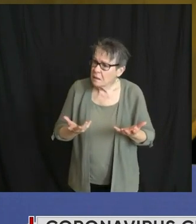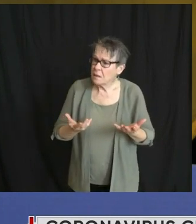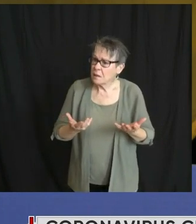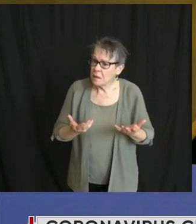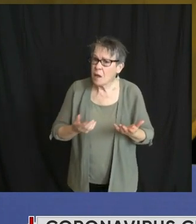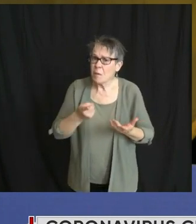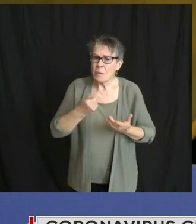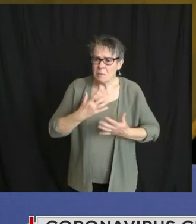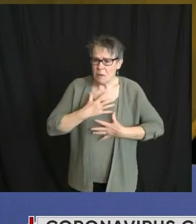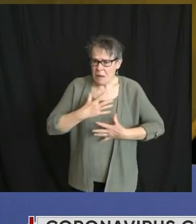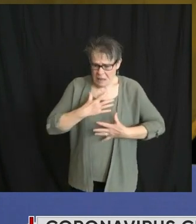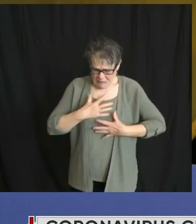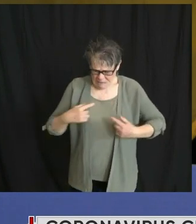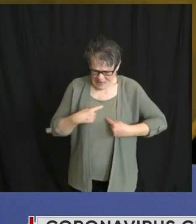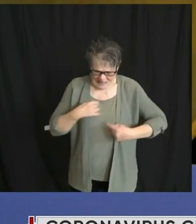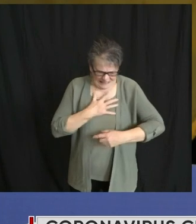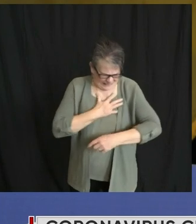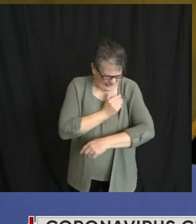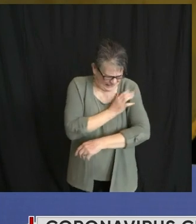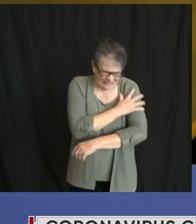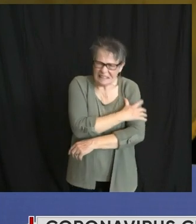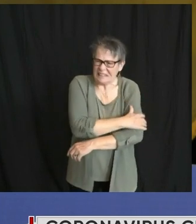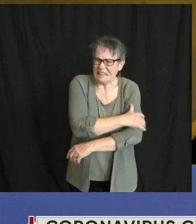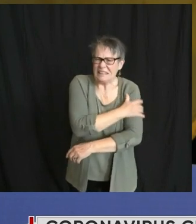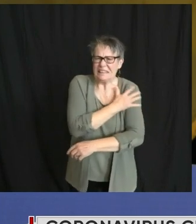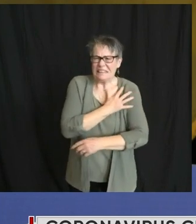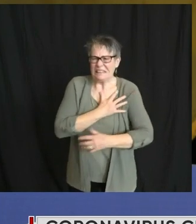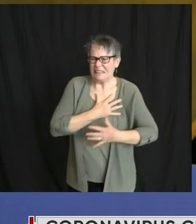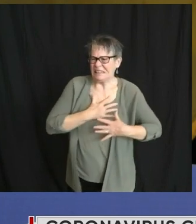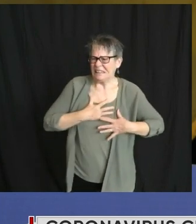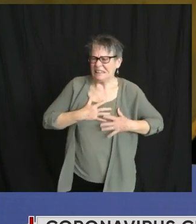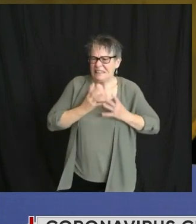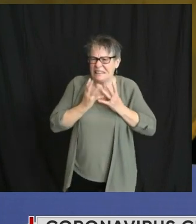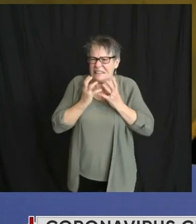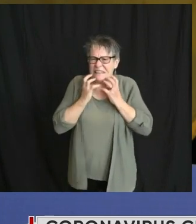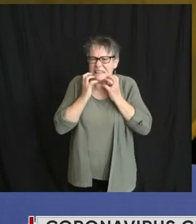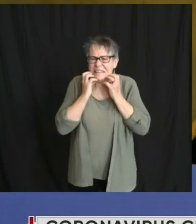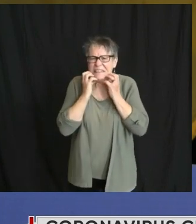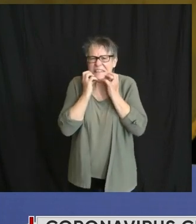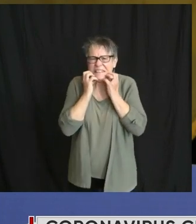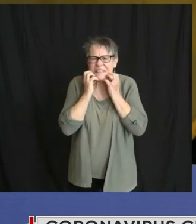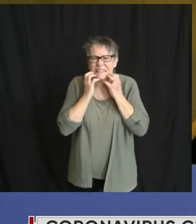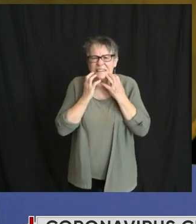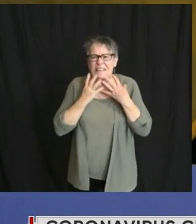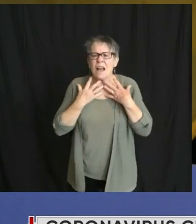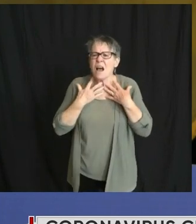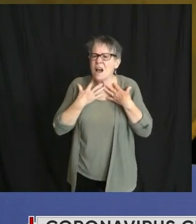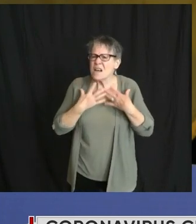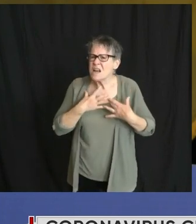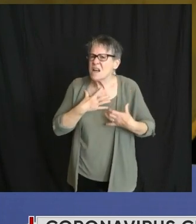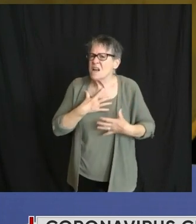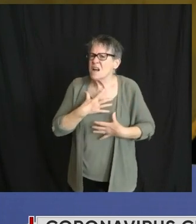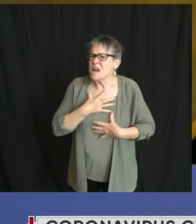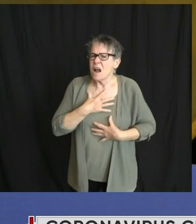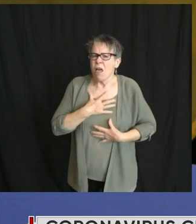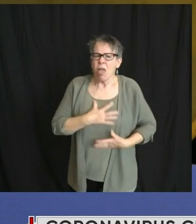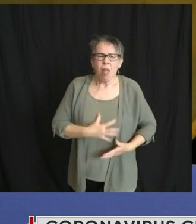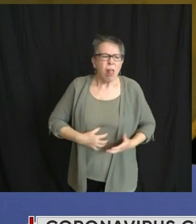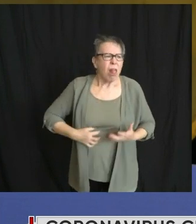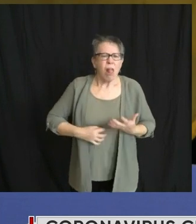IMPENDING STROKE. CHEST PAIN OR PRESSURE, PAIN OR DISCOMFORT IN ARMS, BACK, NECK,